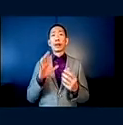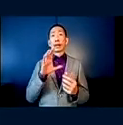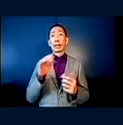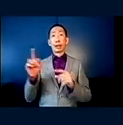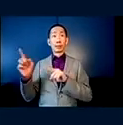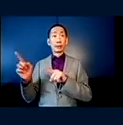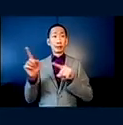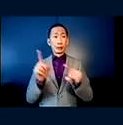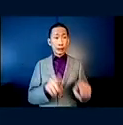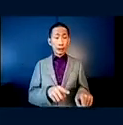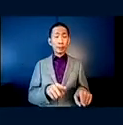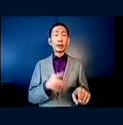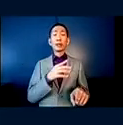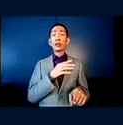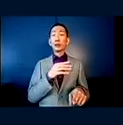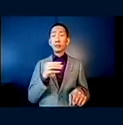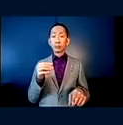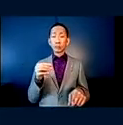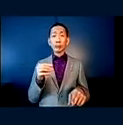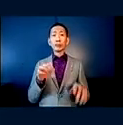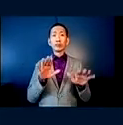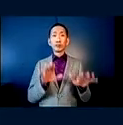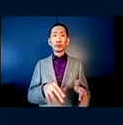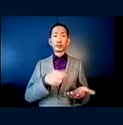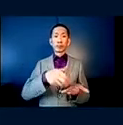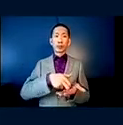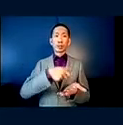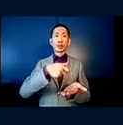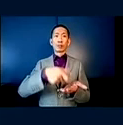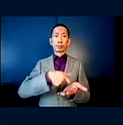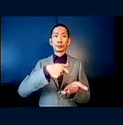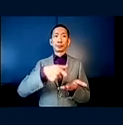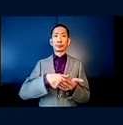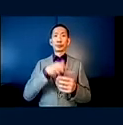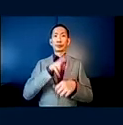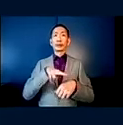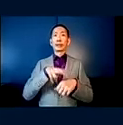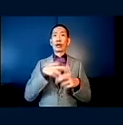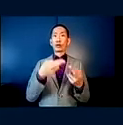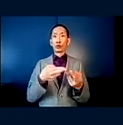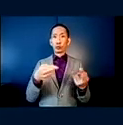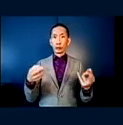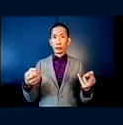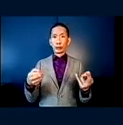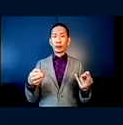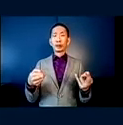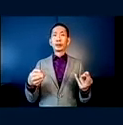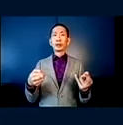150 YEARS ON MANY COMPANIES COMING IN AND EXTRACTING NATURAL